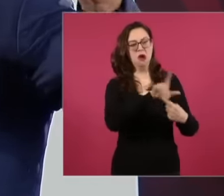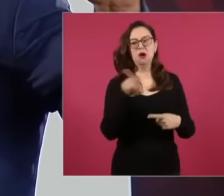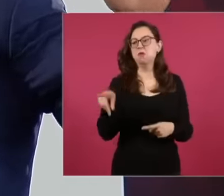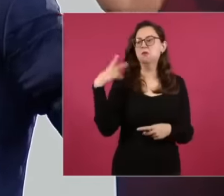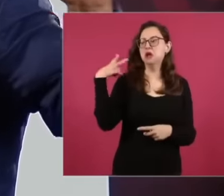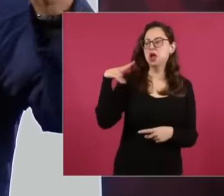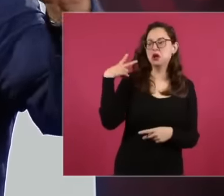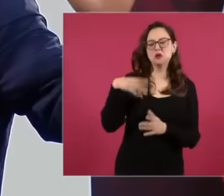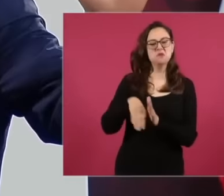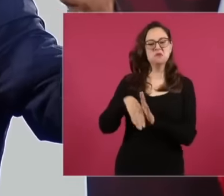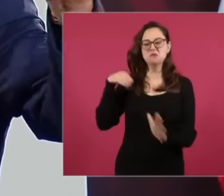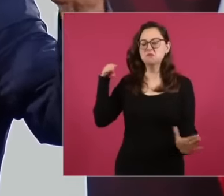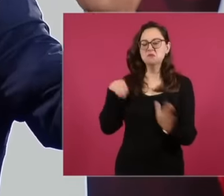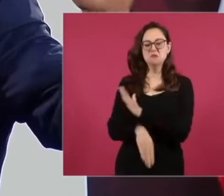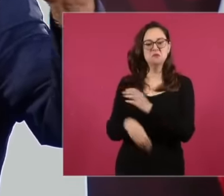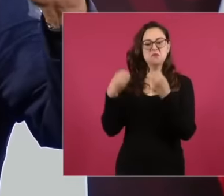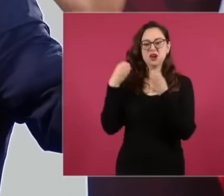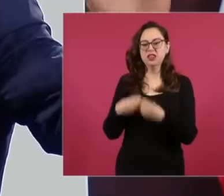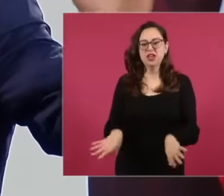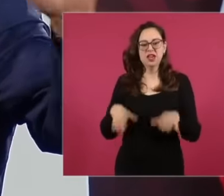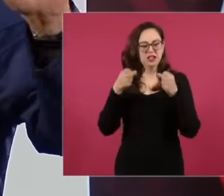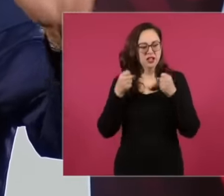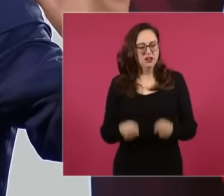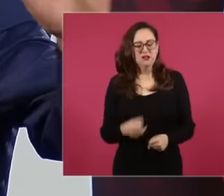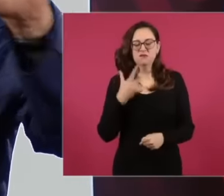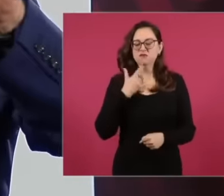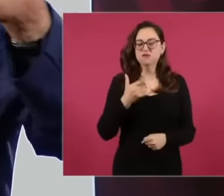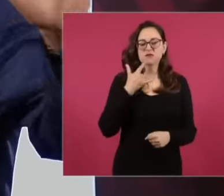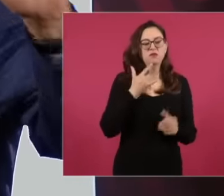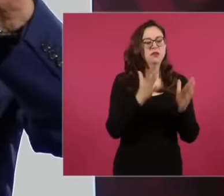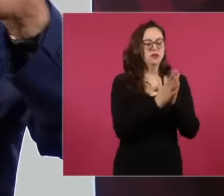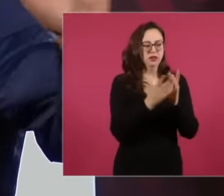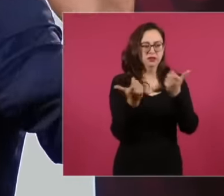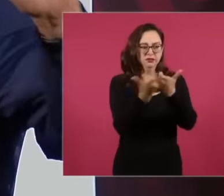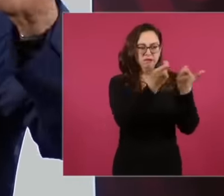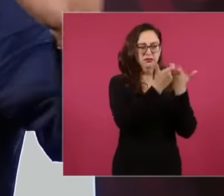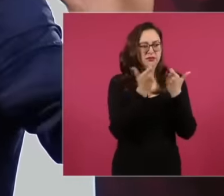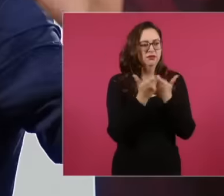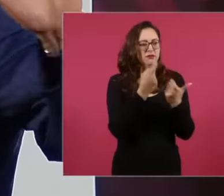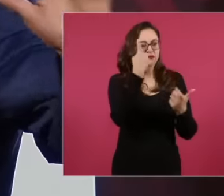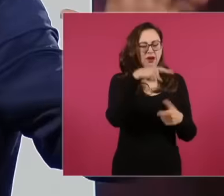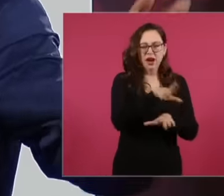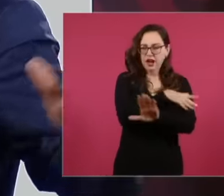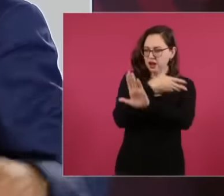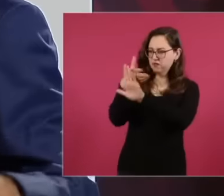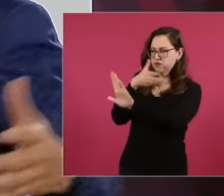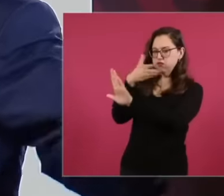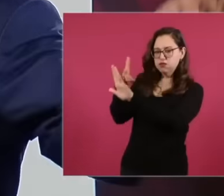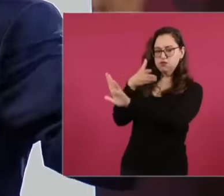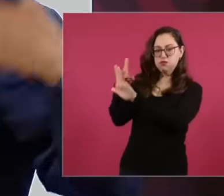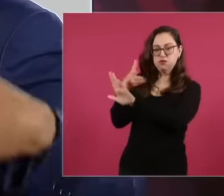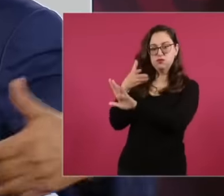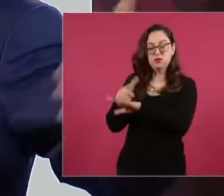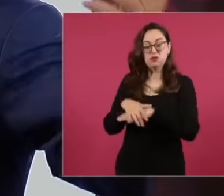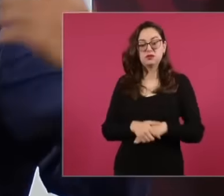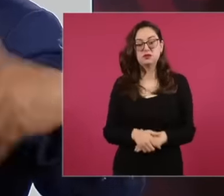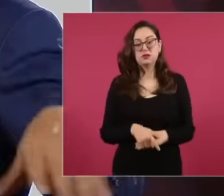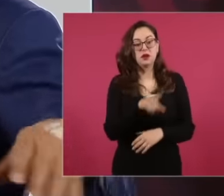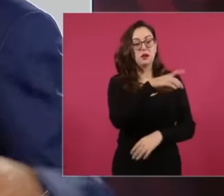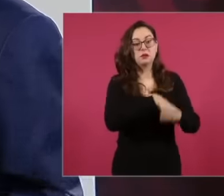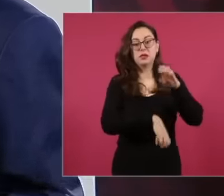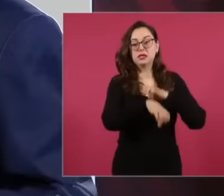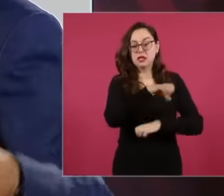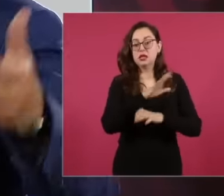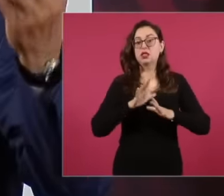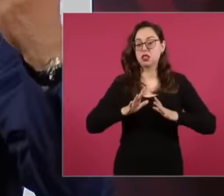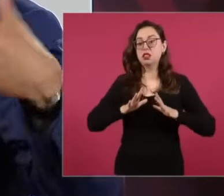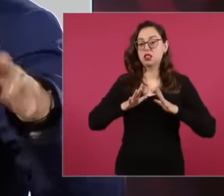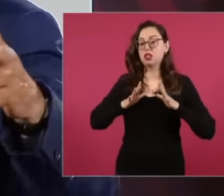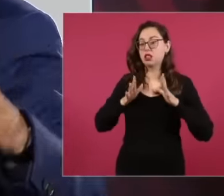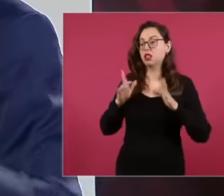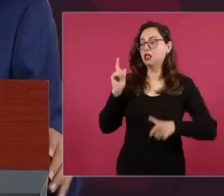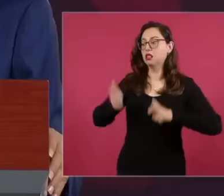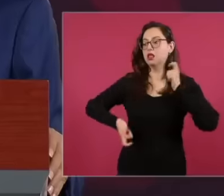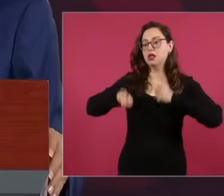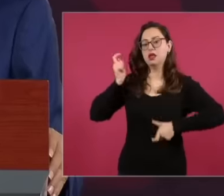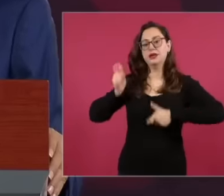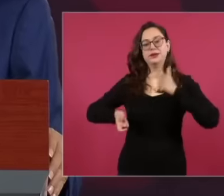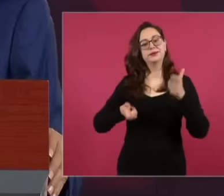and that only the last step was needed and that they cooperated and they took money from them, they were scammed by